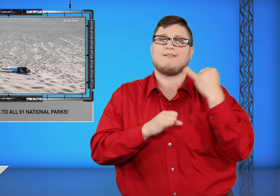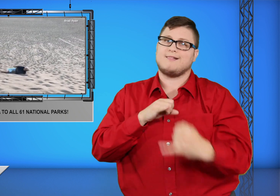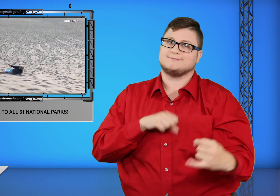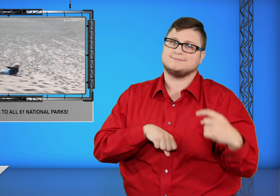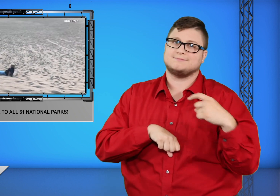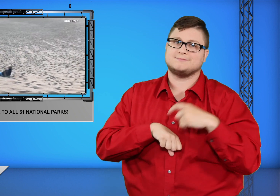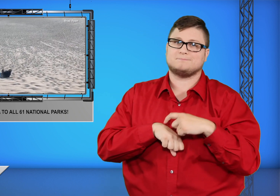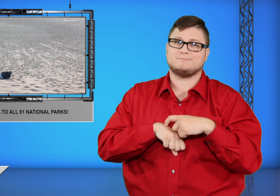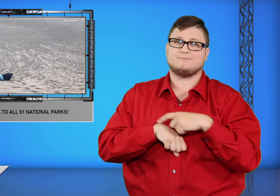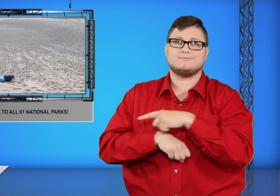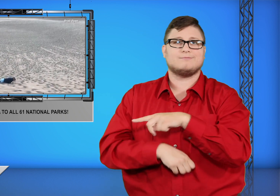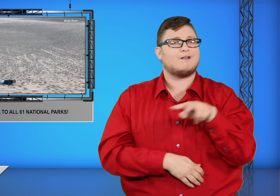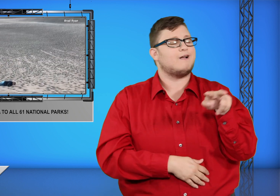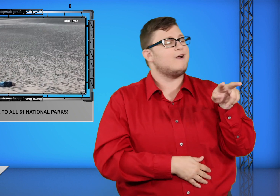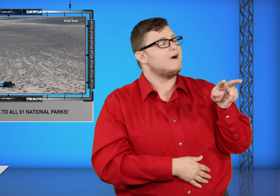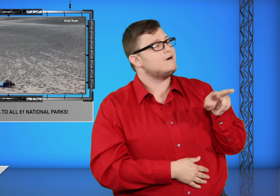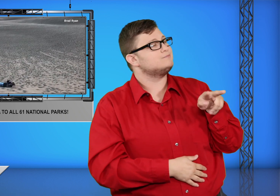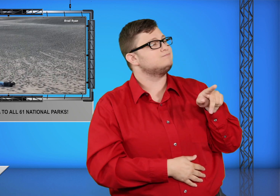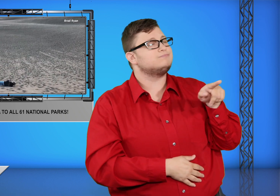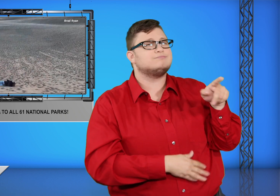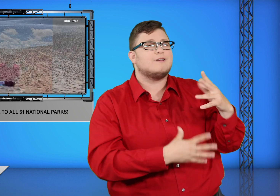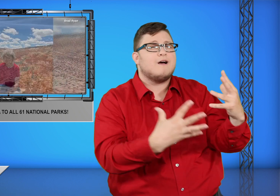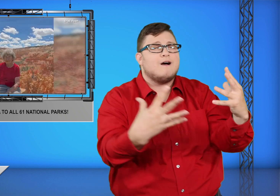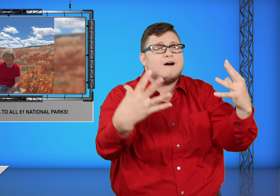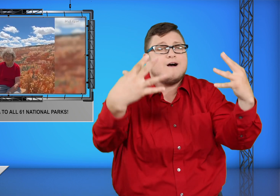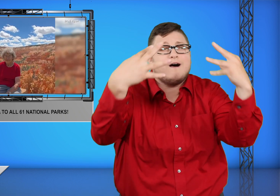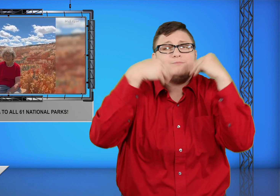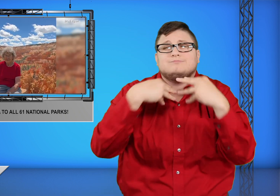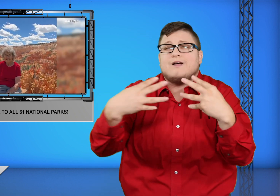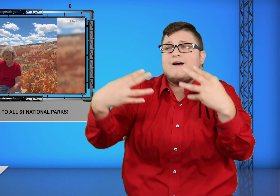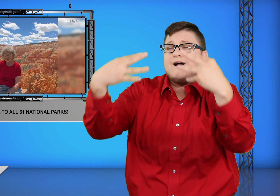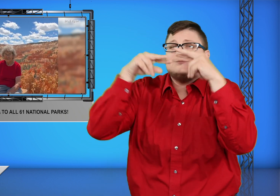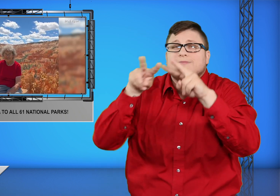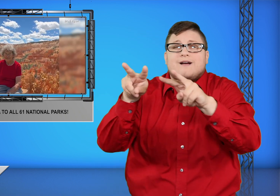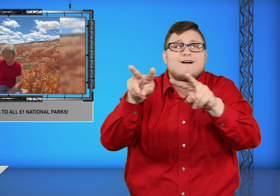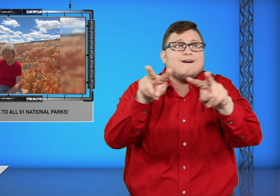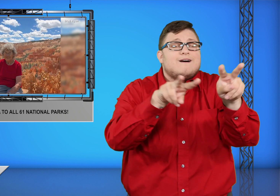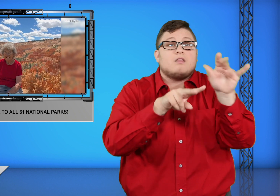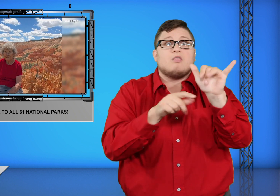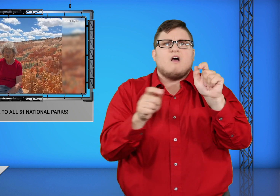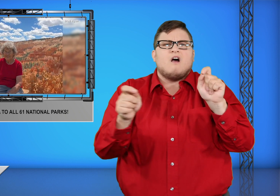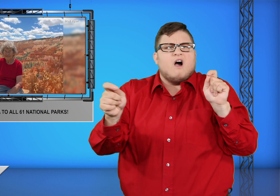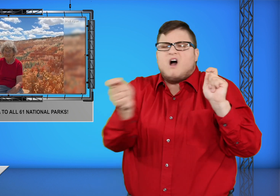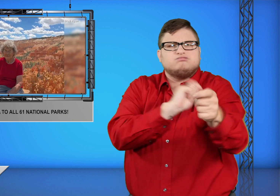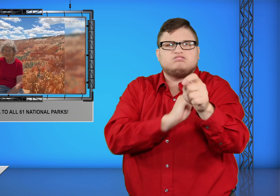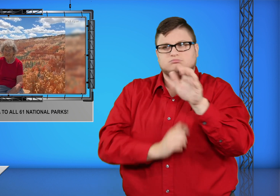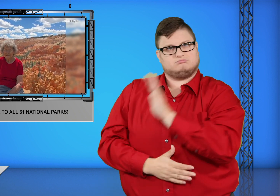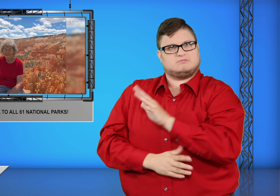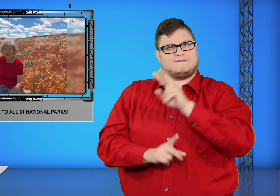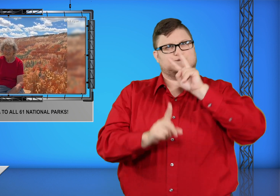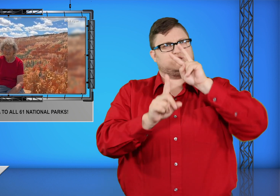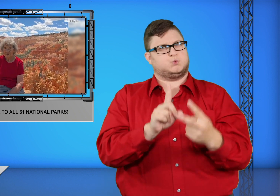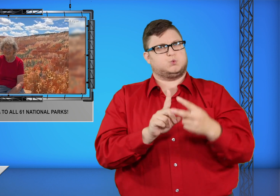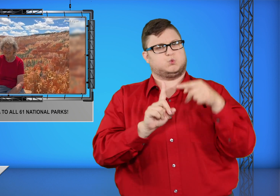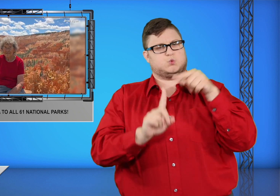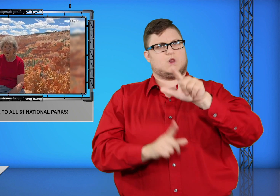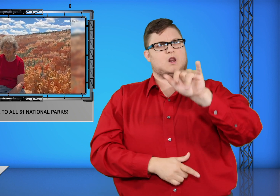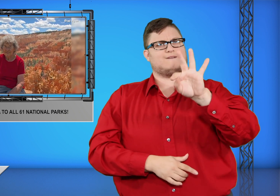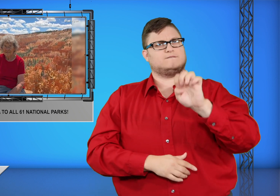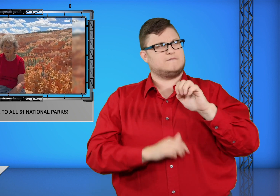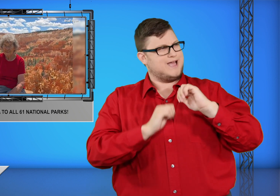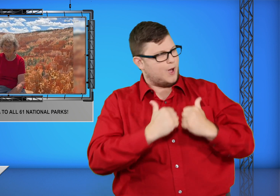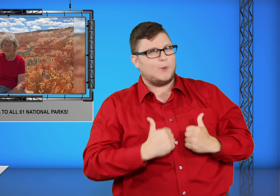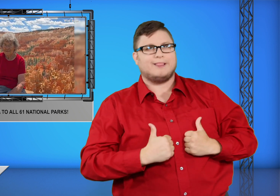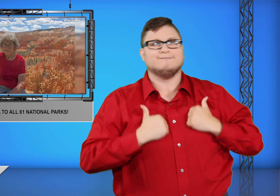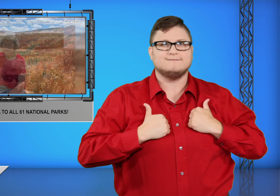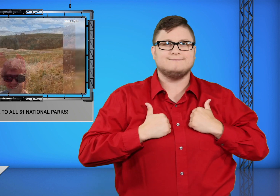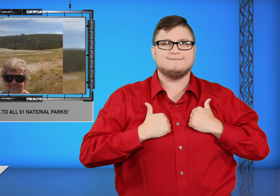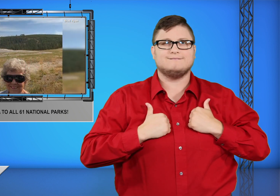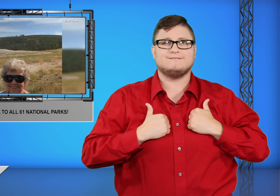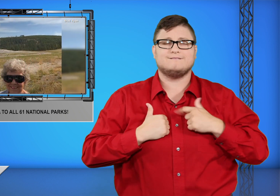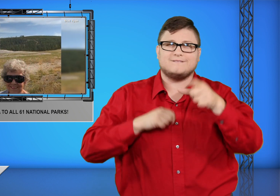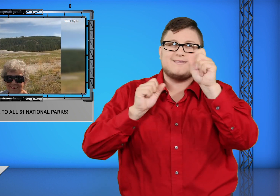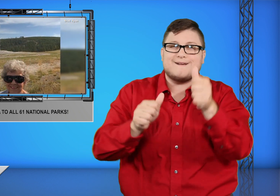time and watching her take it all in has changed the way he lives.